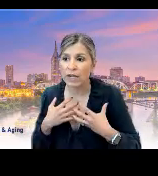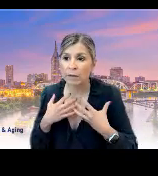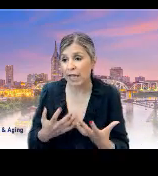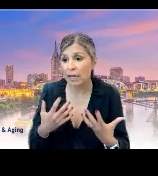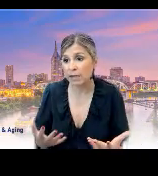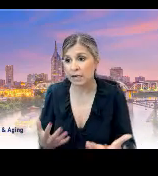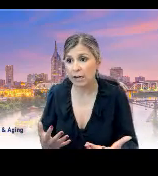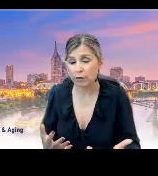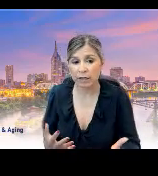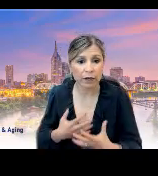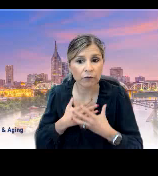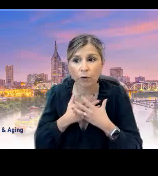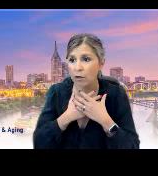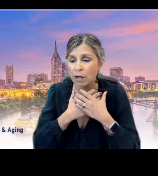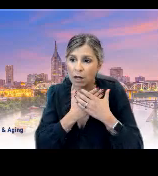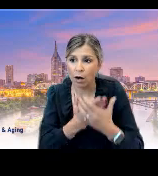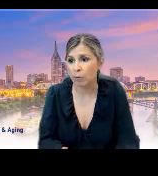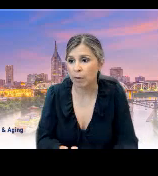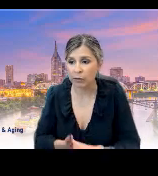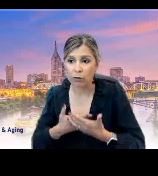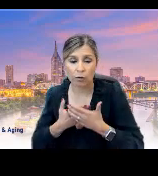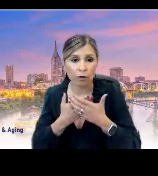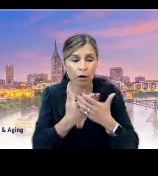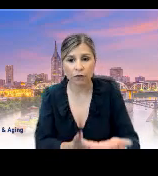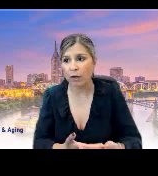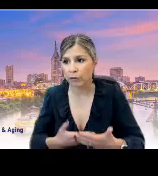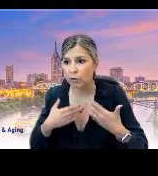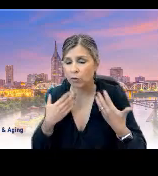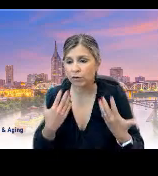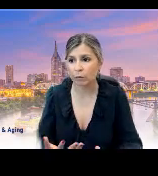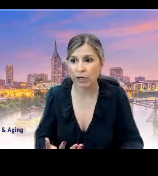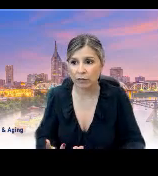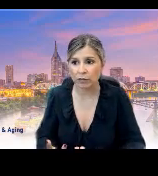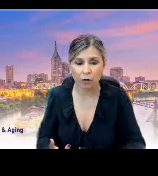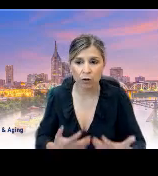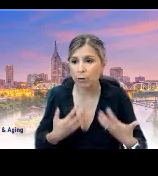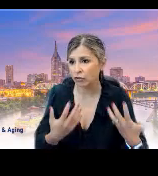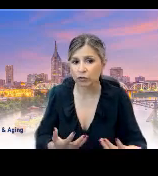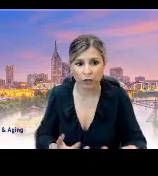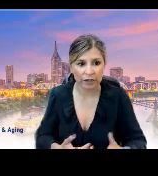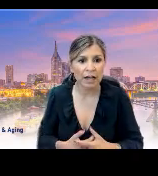We may be caregiving for our mother or our father or someone else in our home, our children.